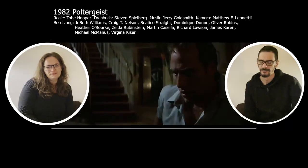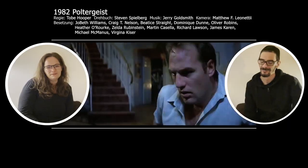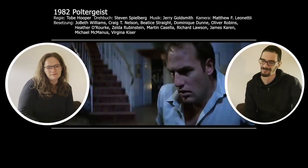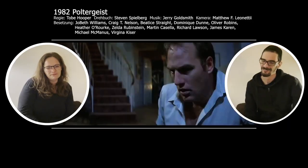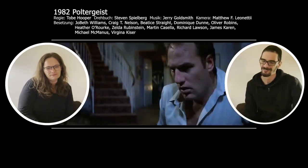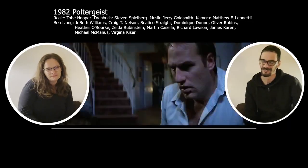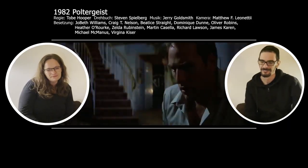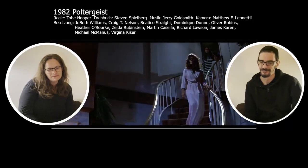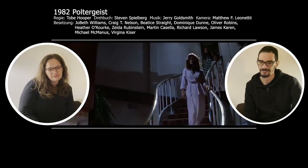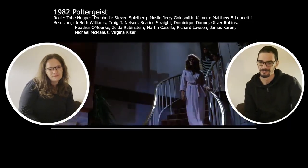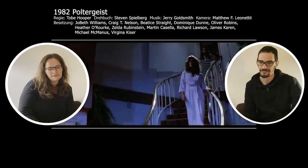Wow.